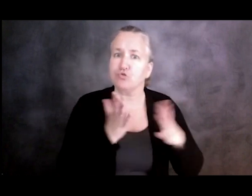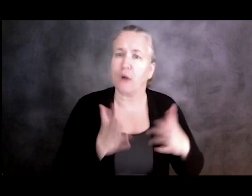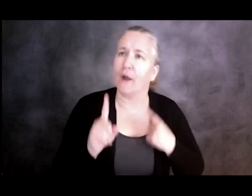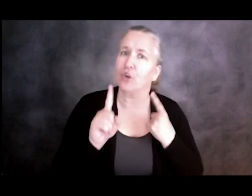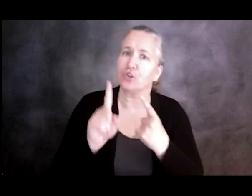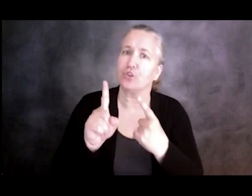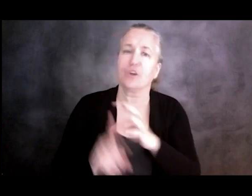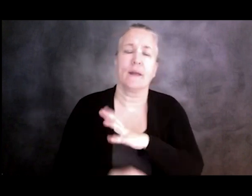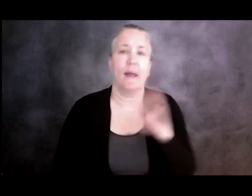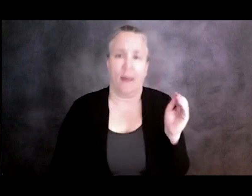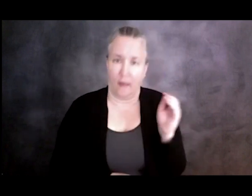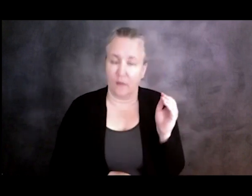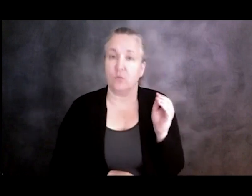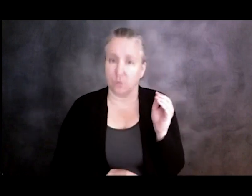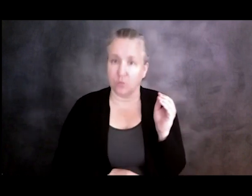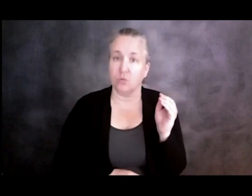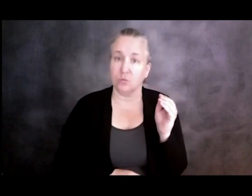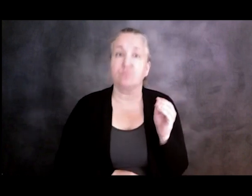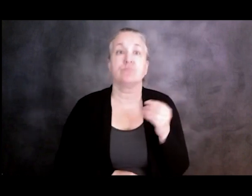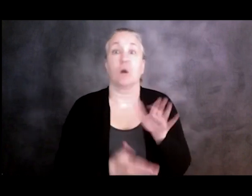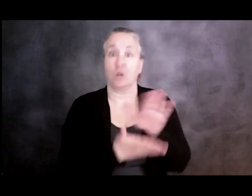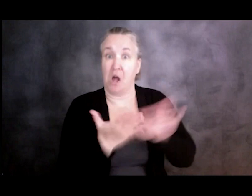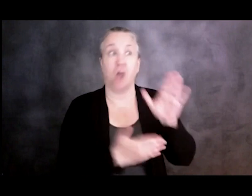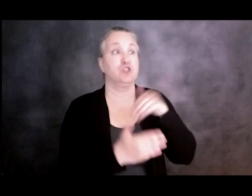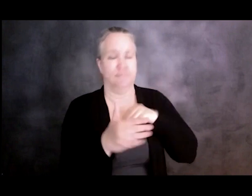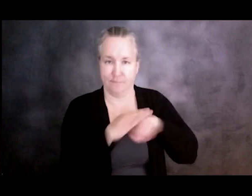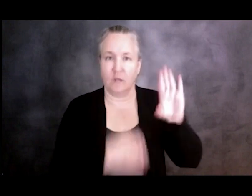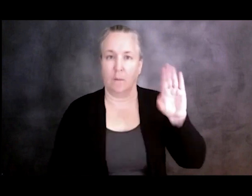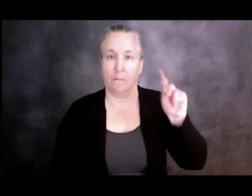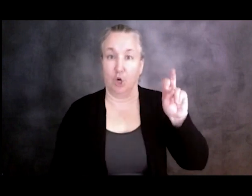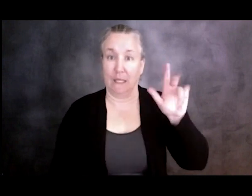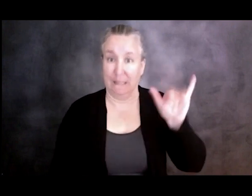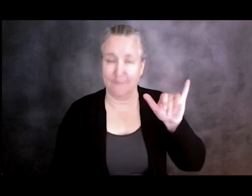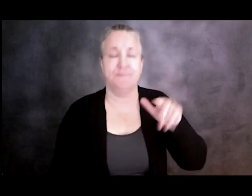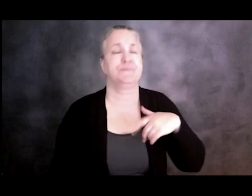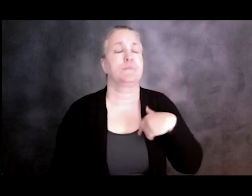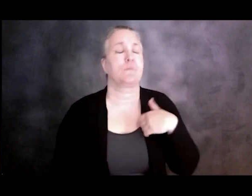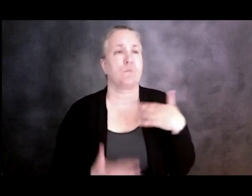And when I went to Berkeley for college,